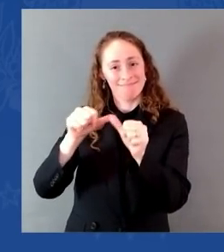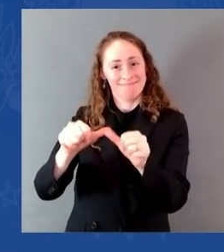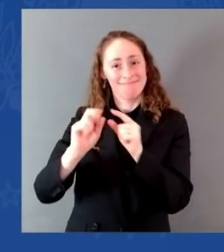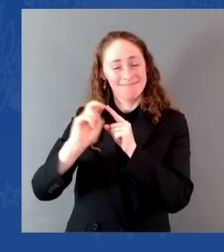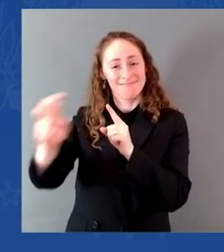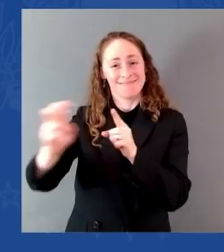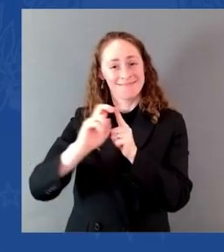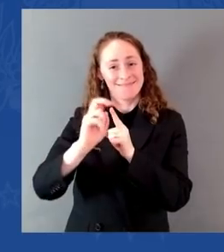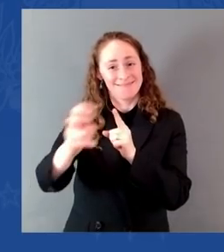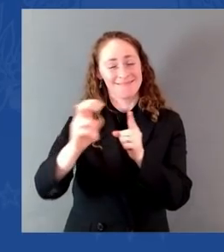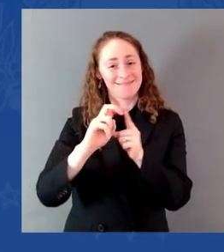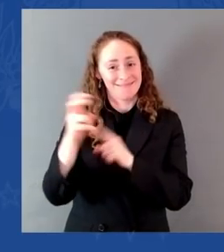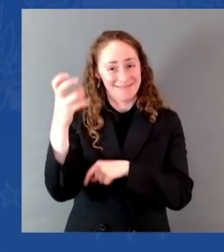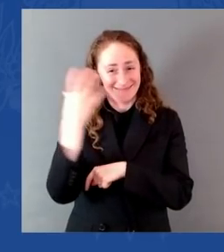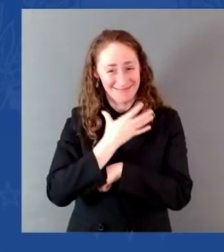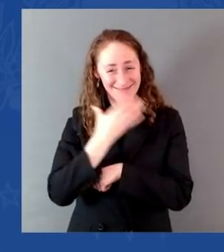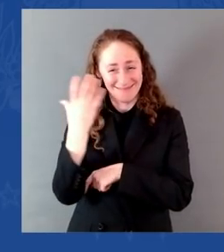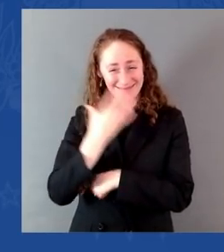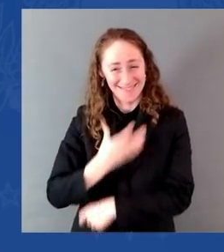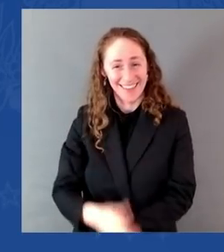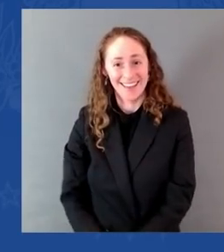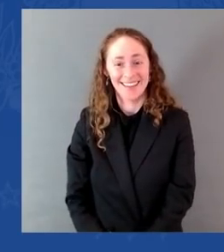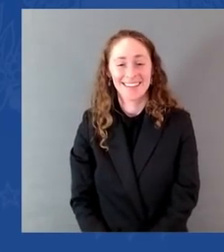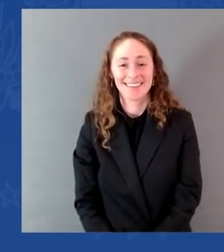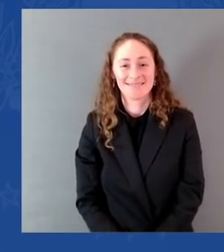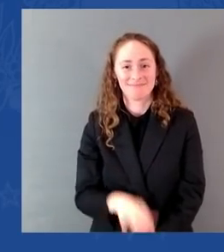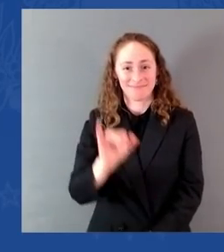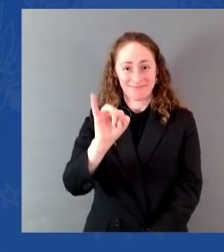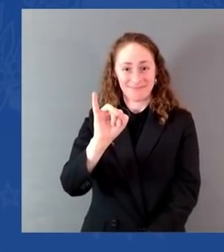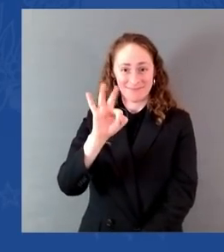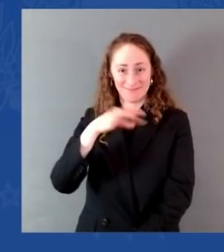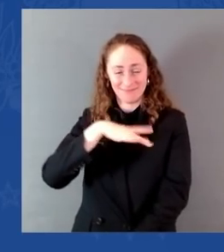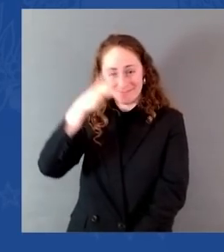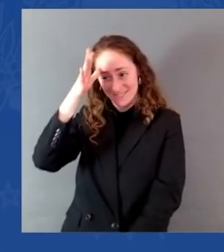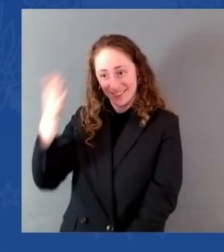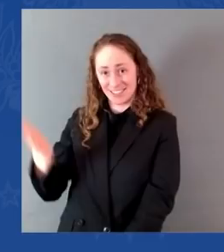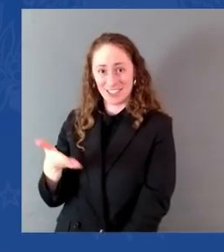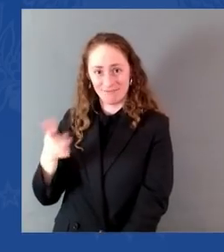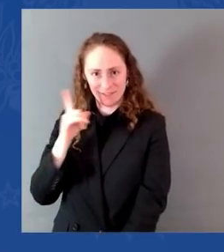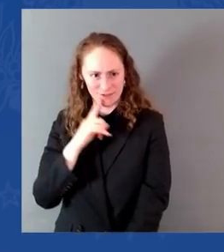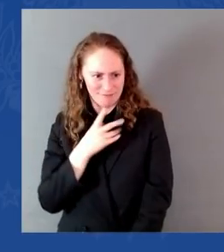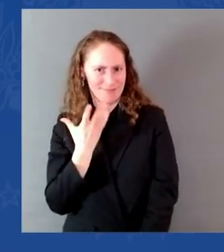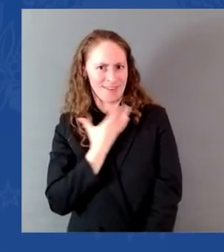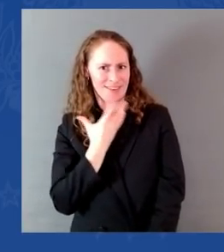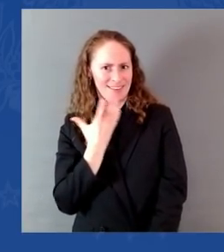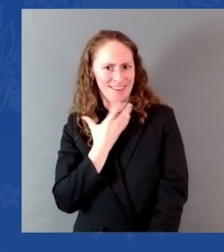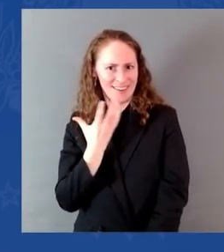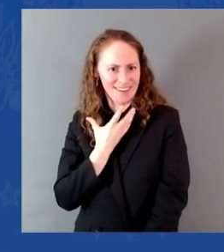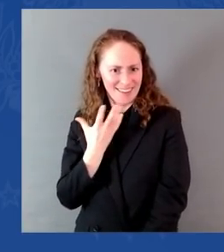But all kidding aside, you know, back in the early '70s -- probably '74, I think it was --